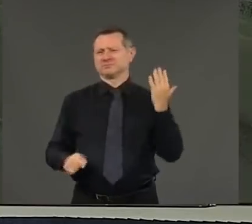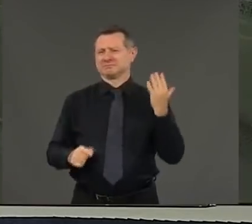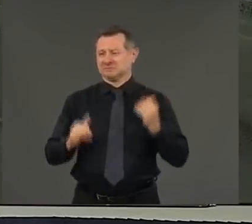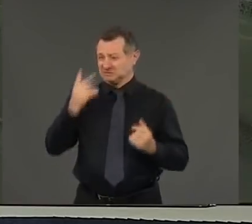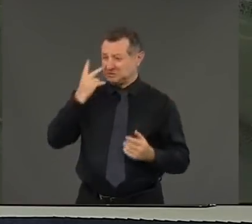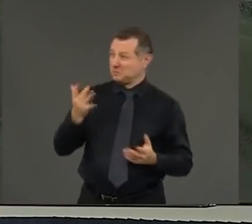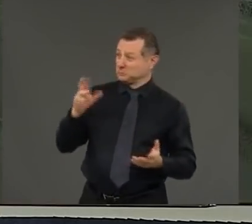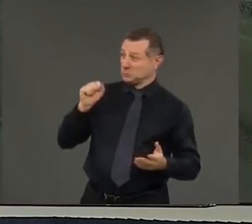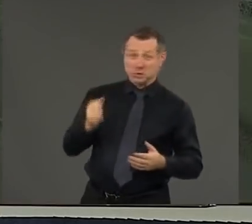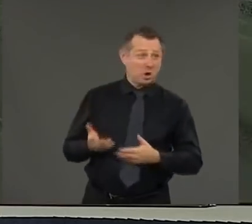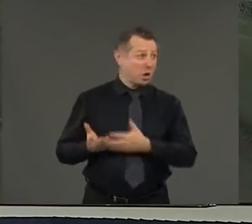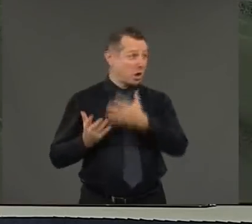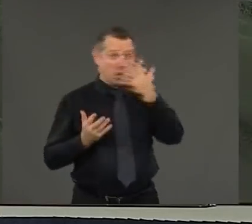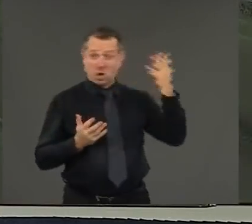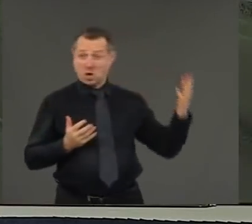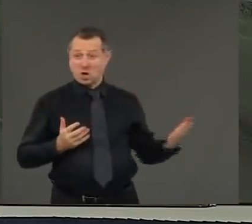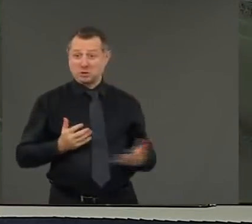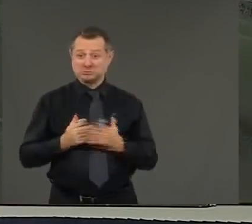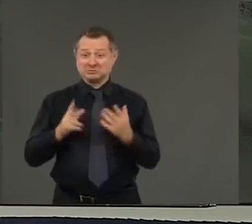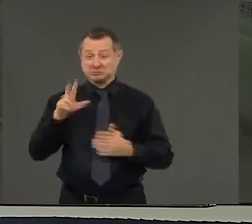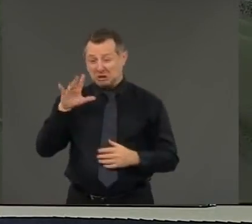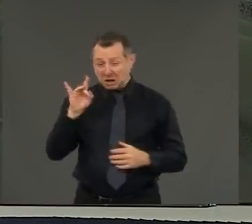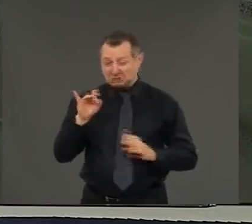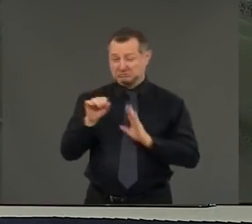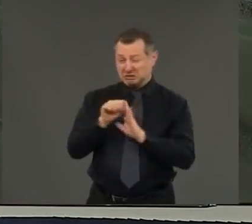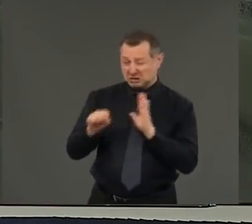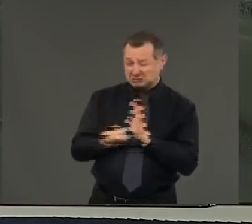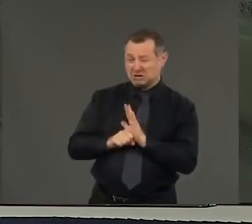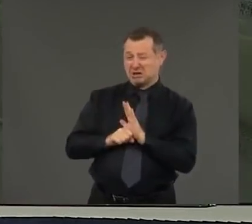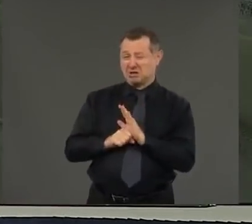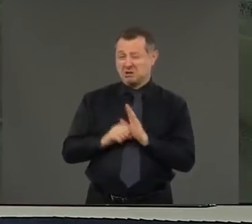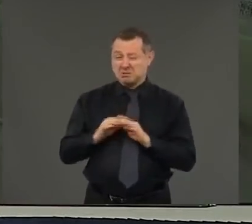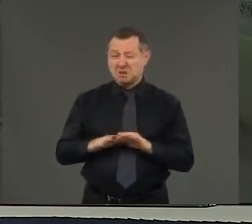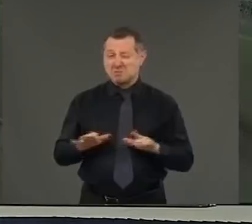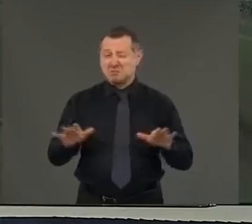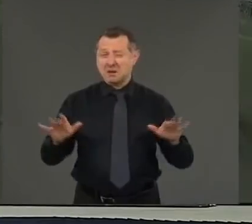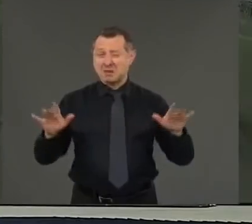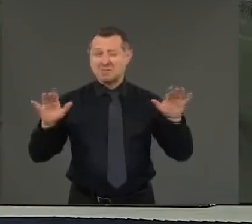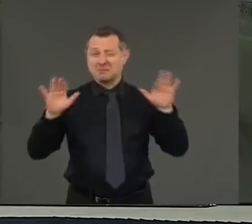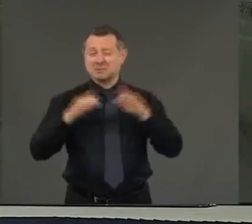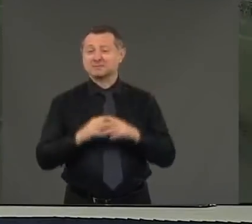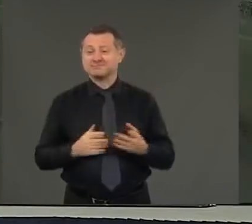MIRACLE. HE SAID ALL OF THOSE THINGS. NONE OF THEM WERE TRUE AND NOW